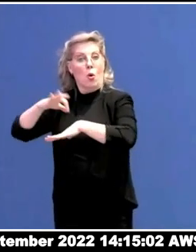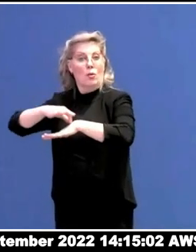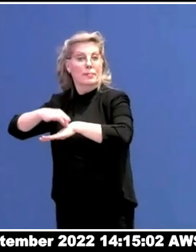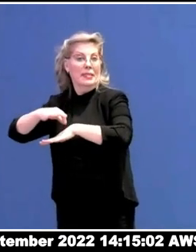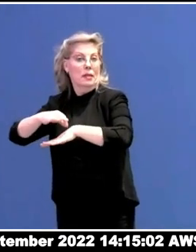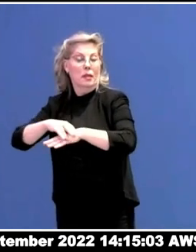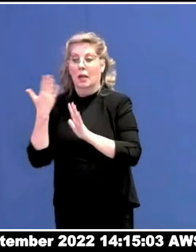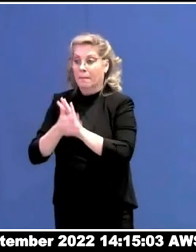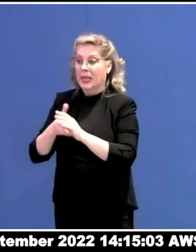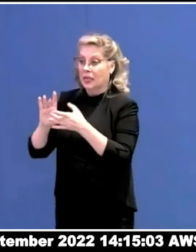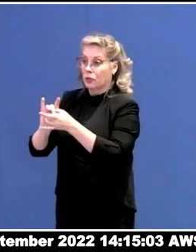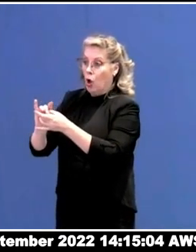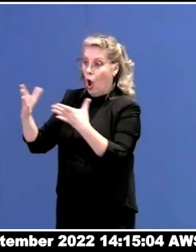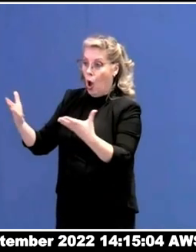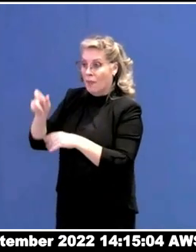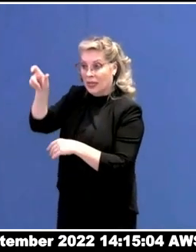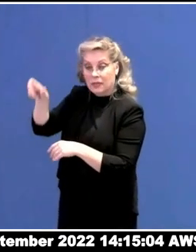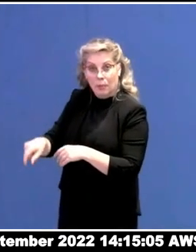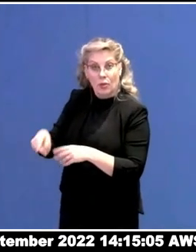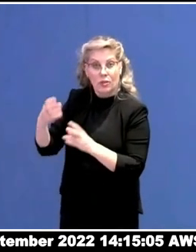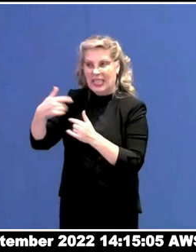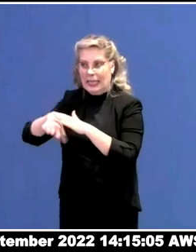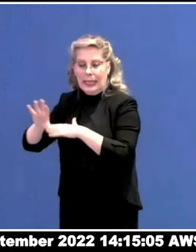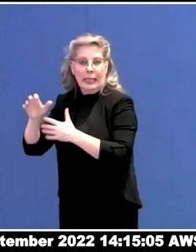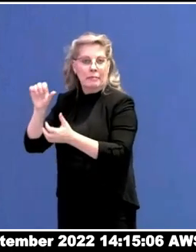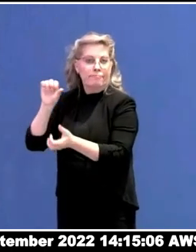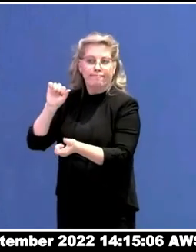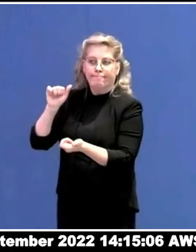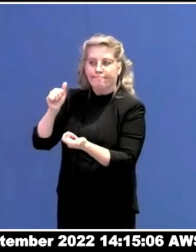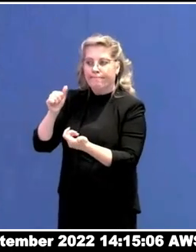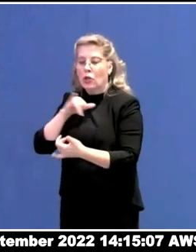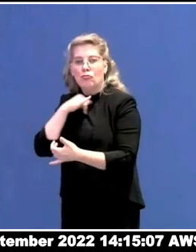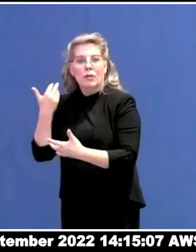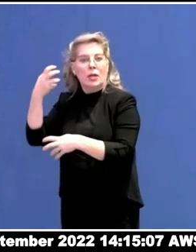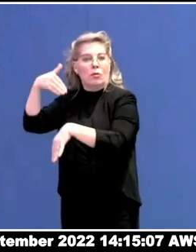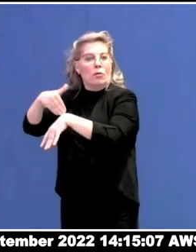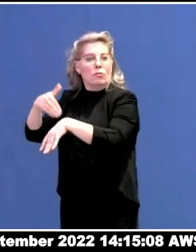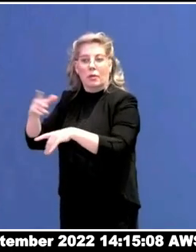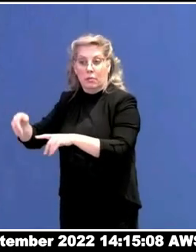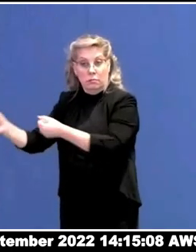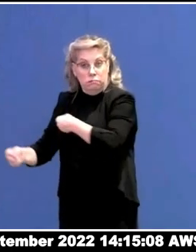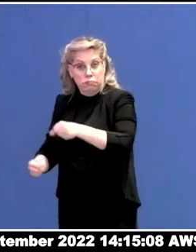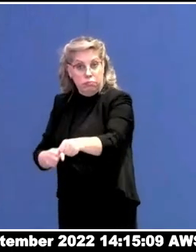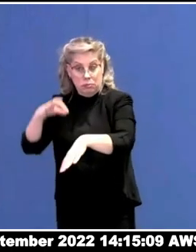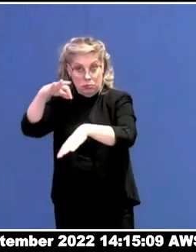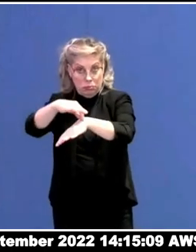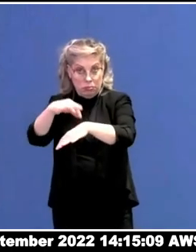the Department of Housing, from a medical aspect, from their legal aspects, and that's